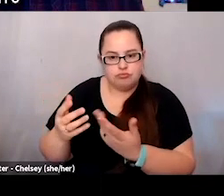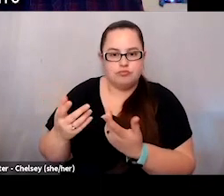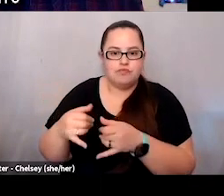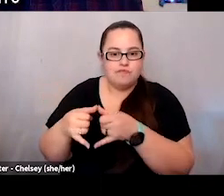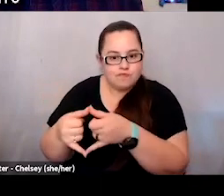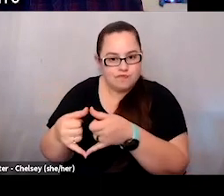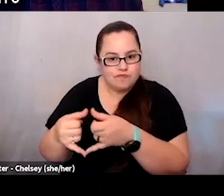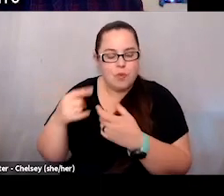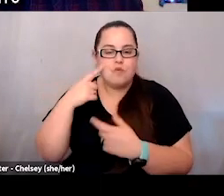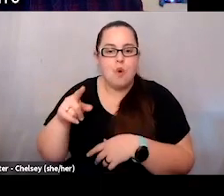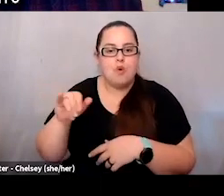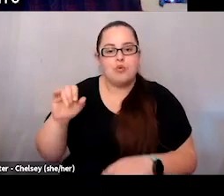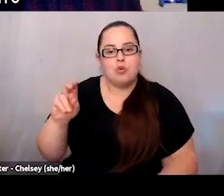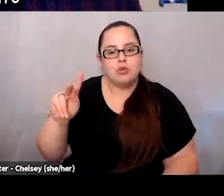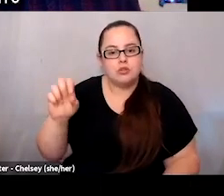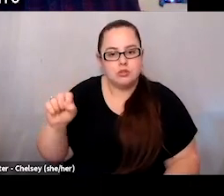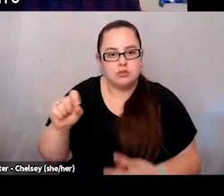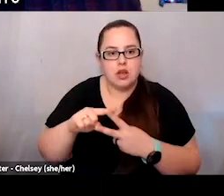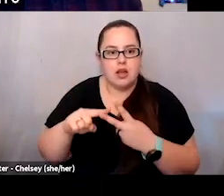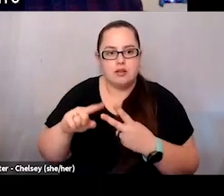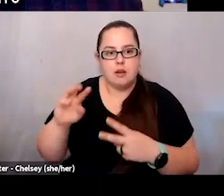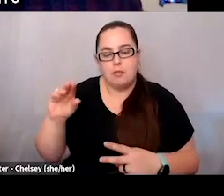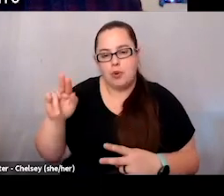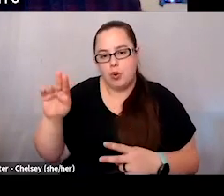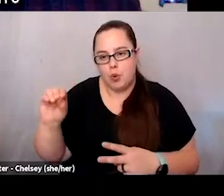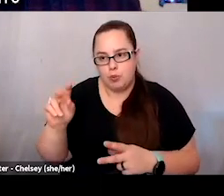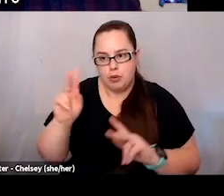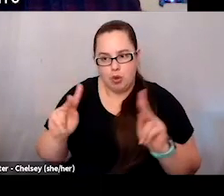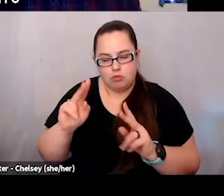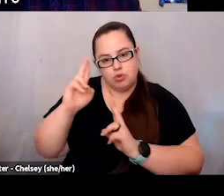They are very unique, in different communities, but there's been a lot of